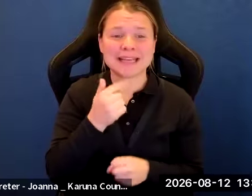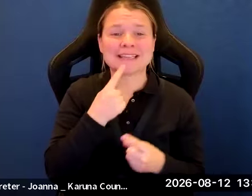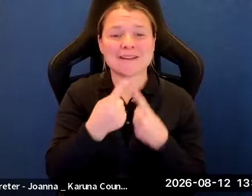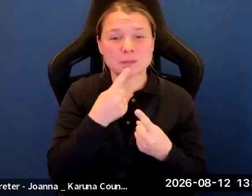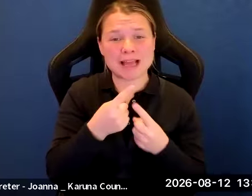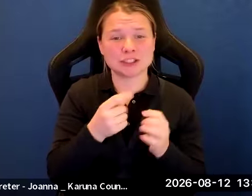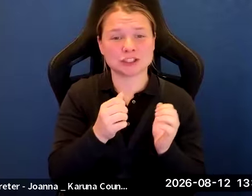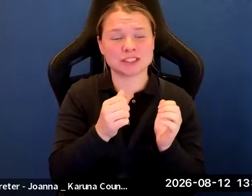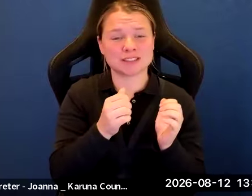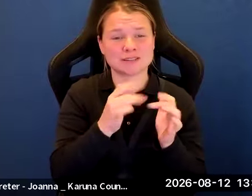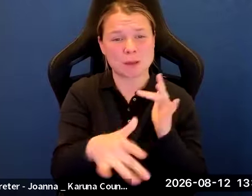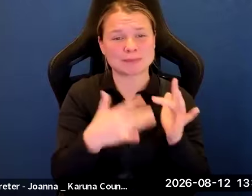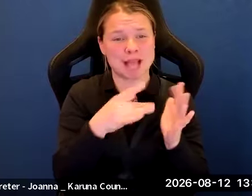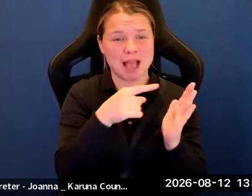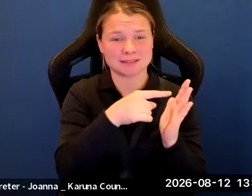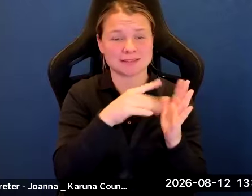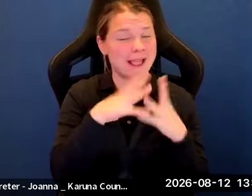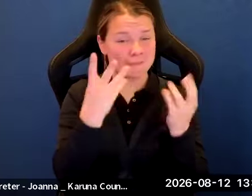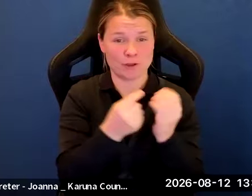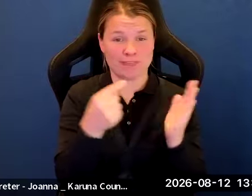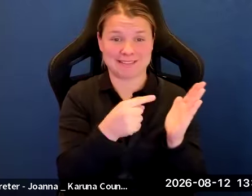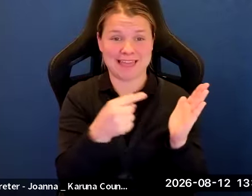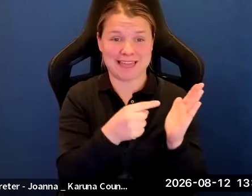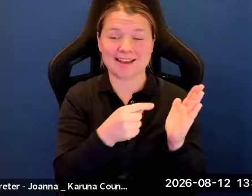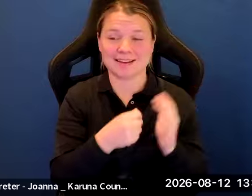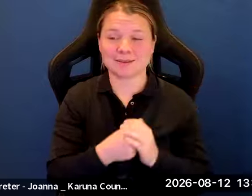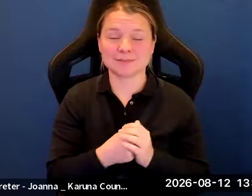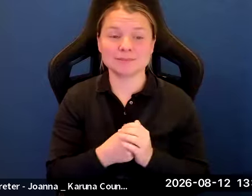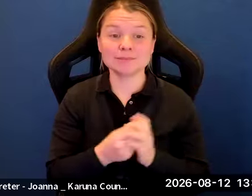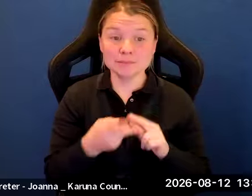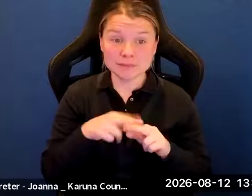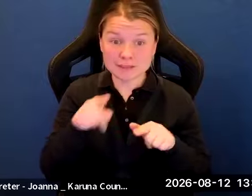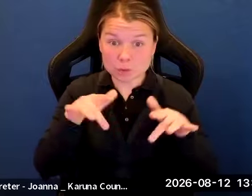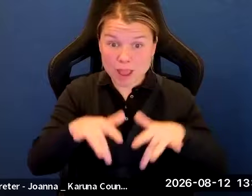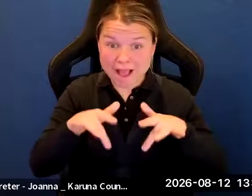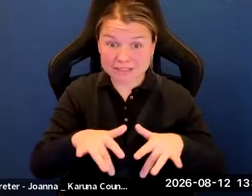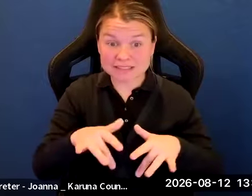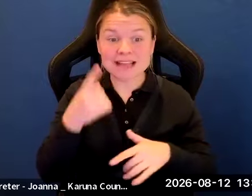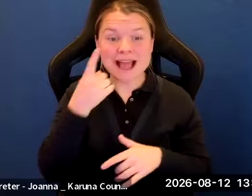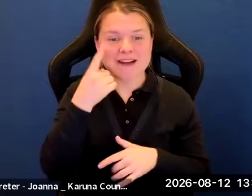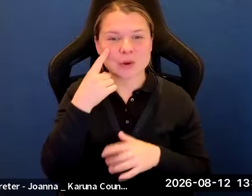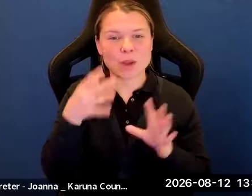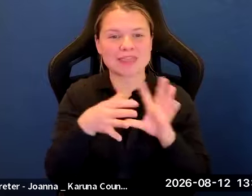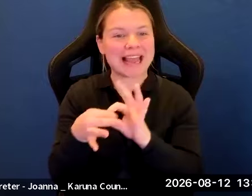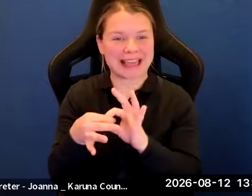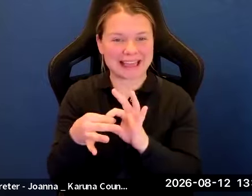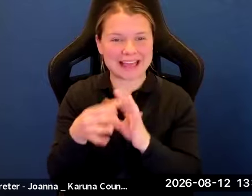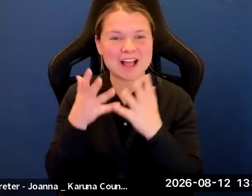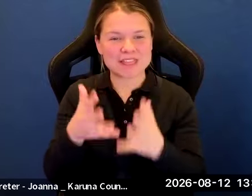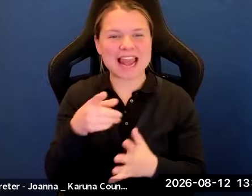wrapping up now. So please go to that information page. I know I've said it a number of times, please that is where